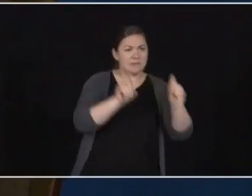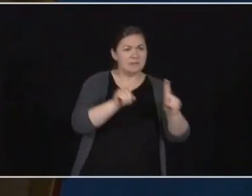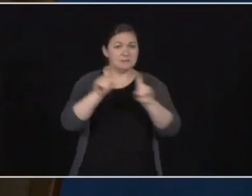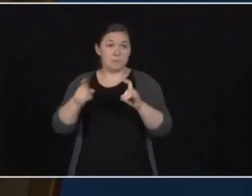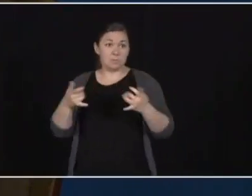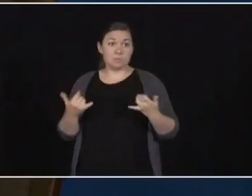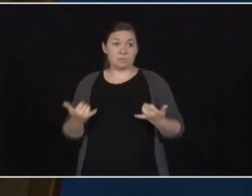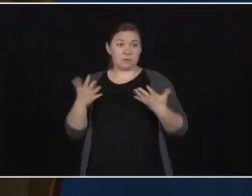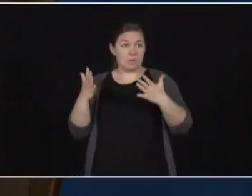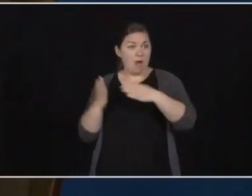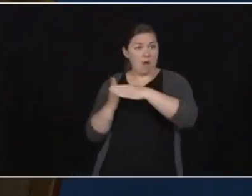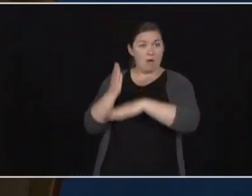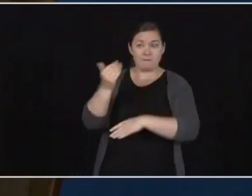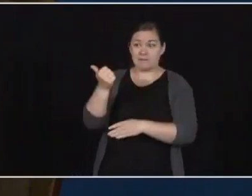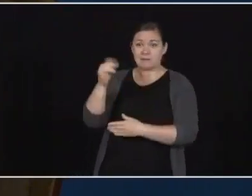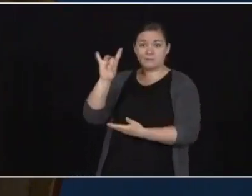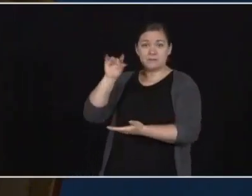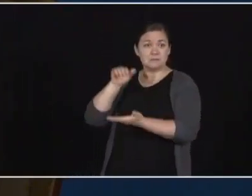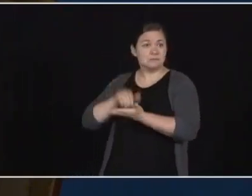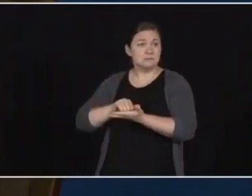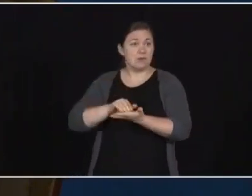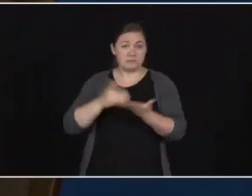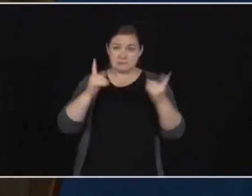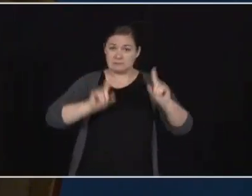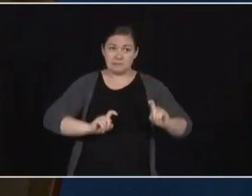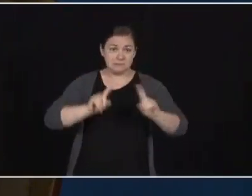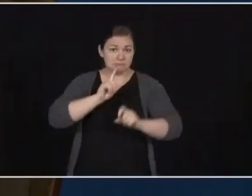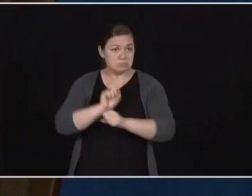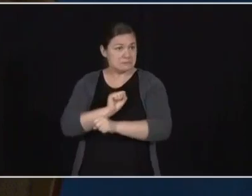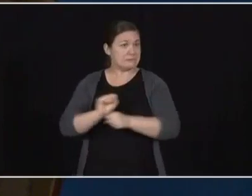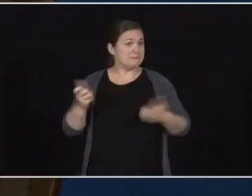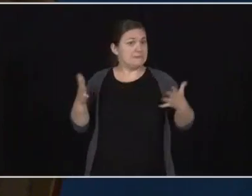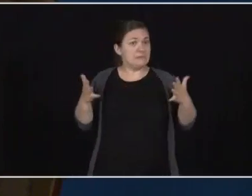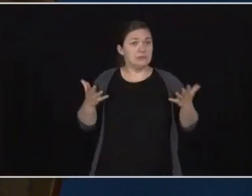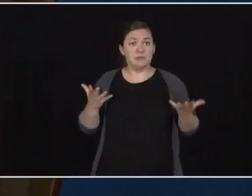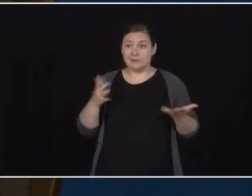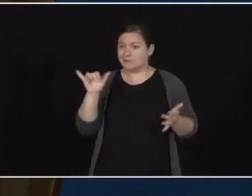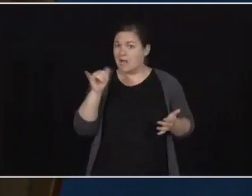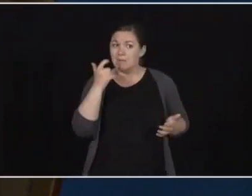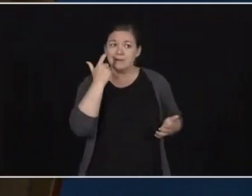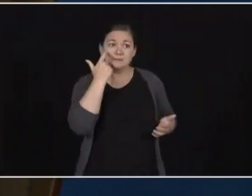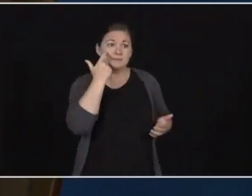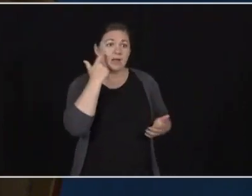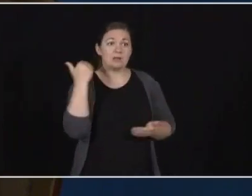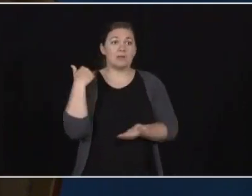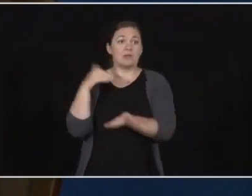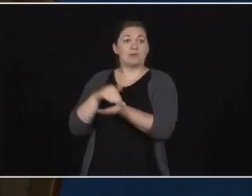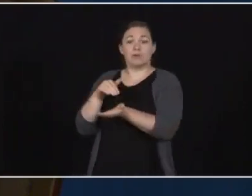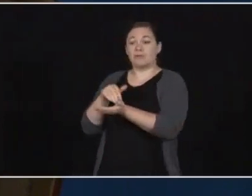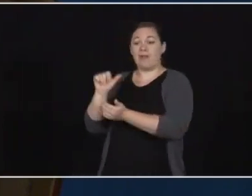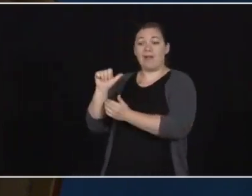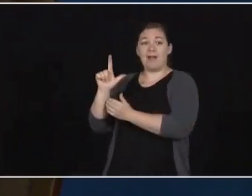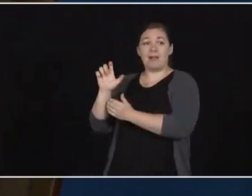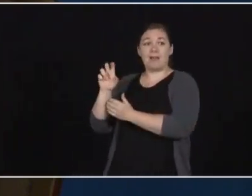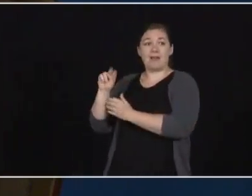Today we did a little over 18,000 tests. Again and along the lines of what Doctor Allen said